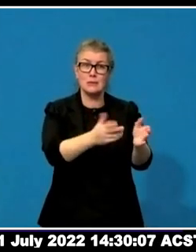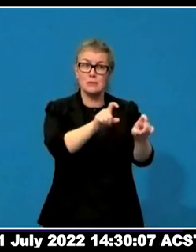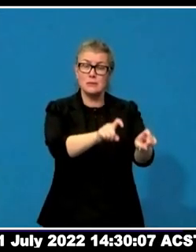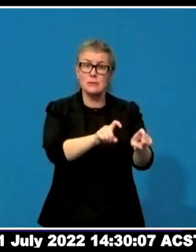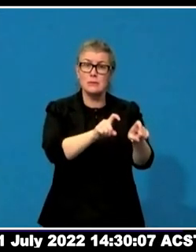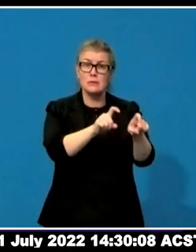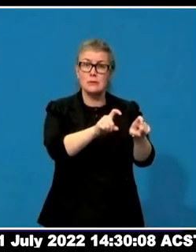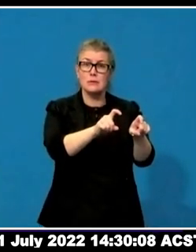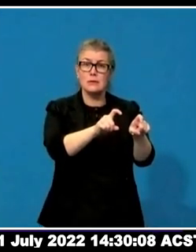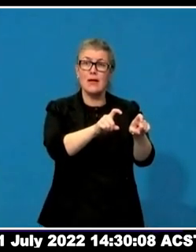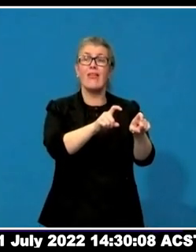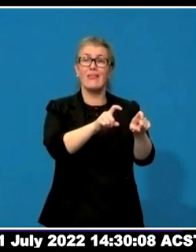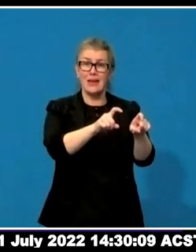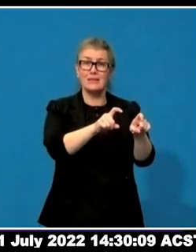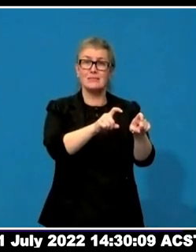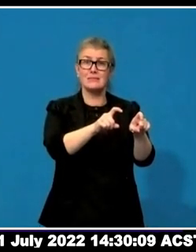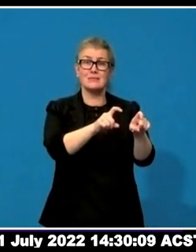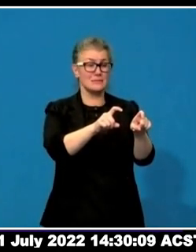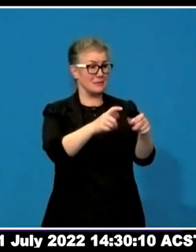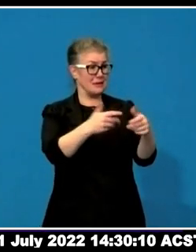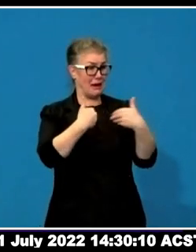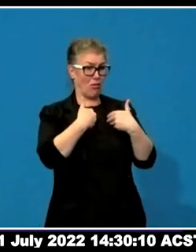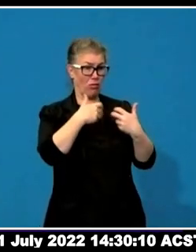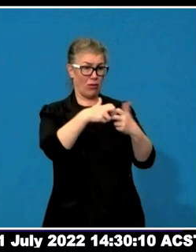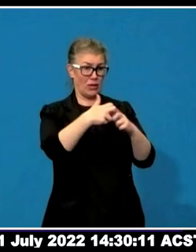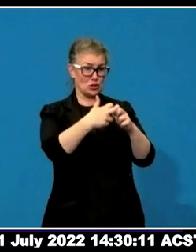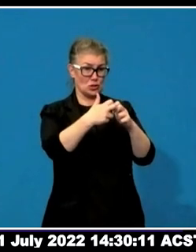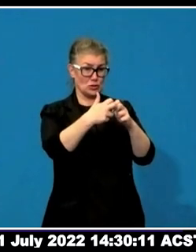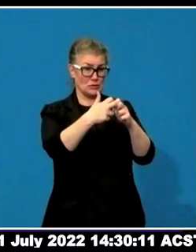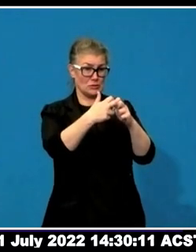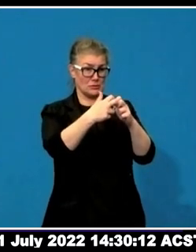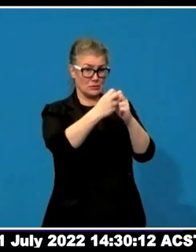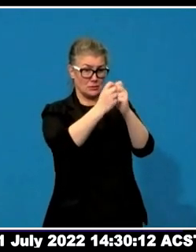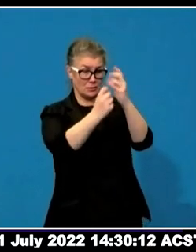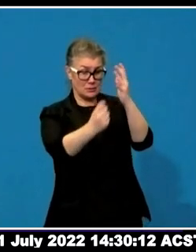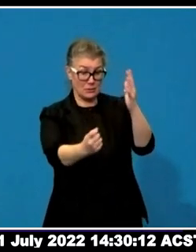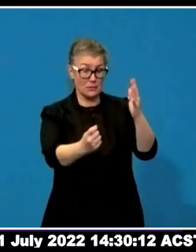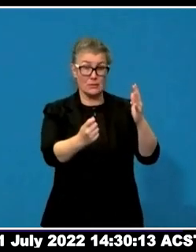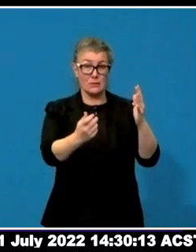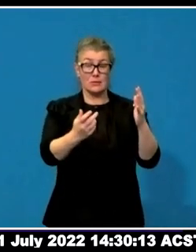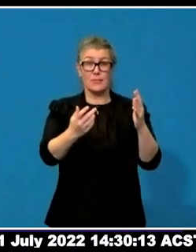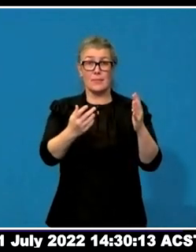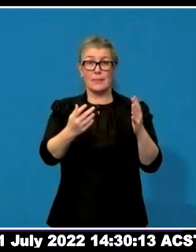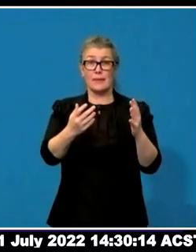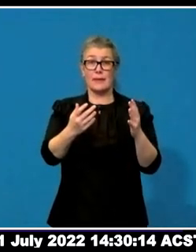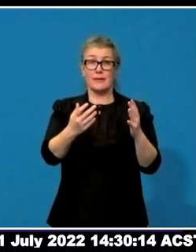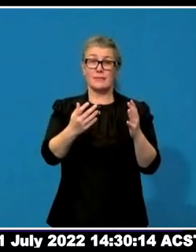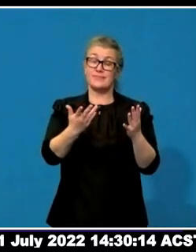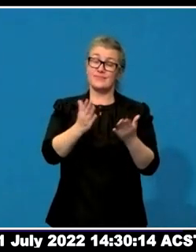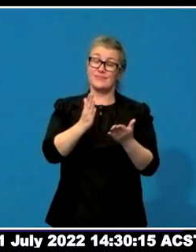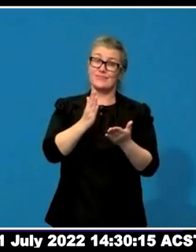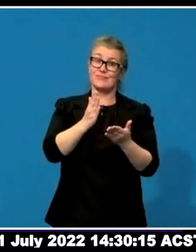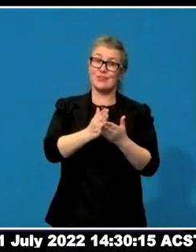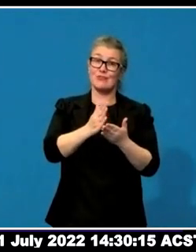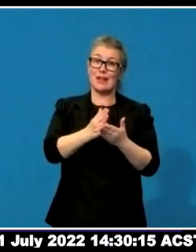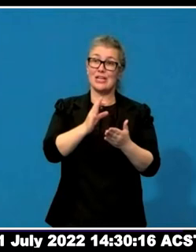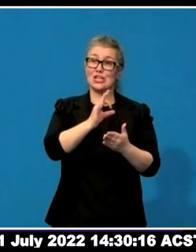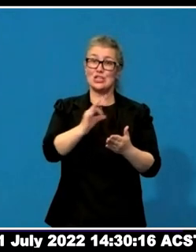health dollars. And so therefore, you know, you don't have to be a brain surgeon to